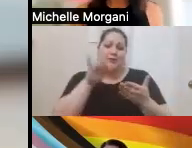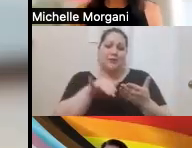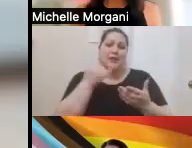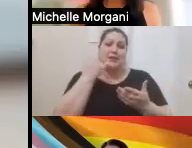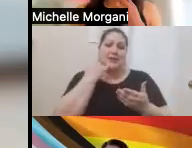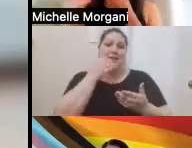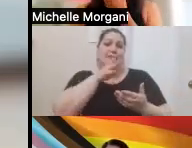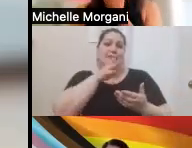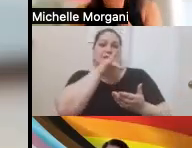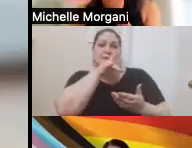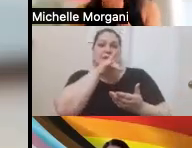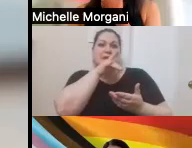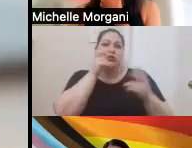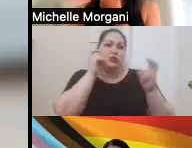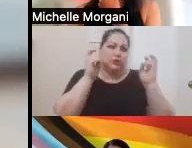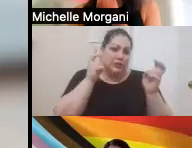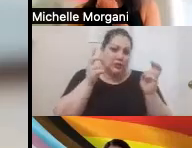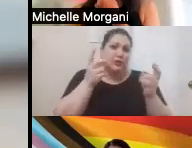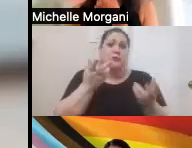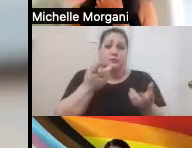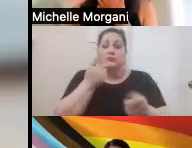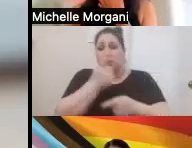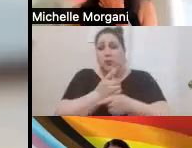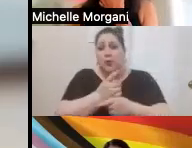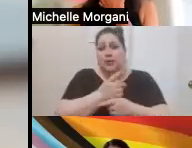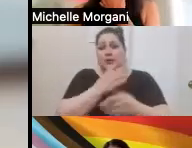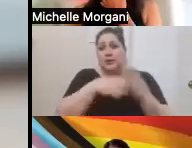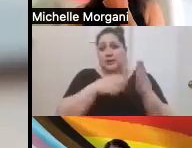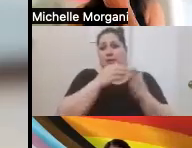there are definitely some students with cerebral palsy who do have some speech issues.